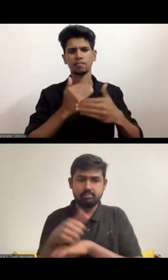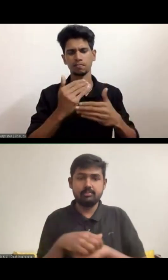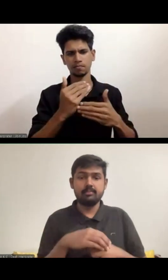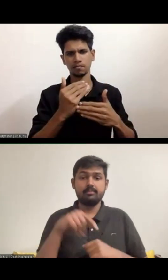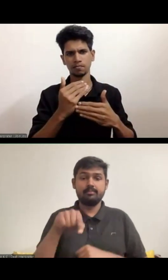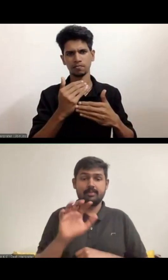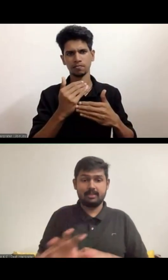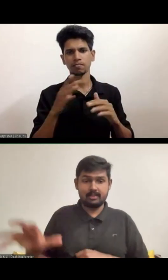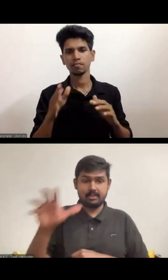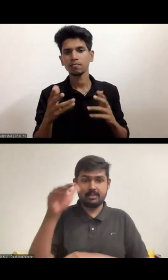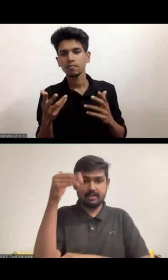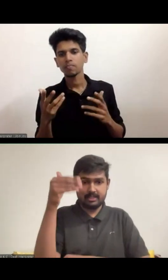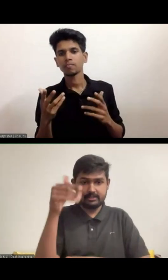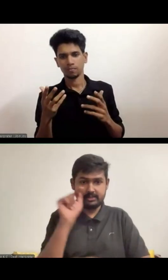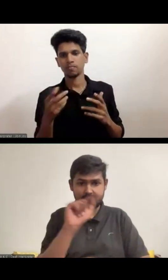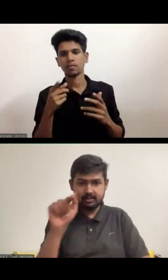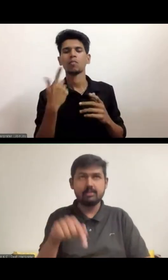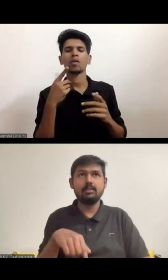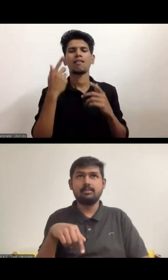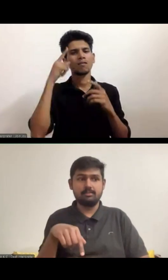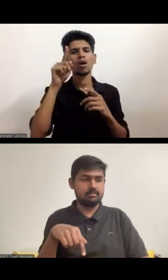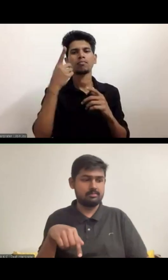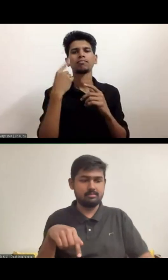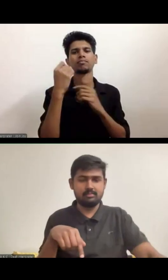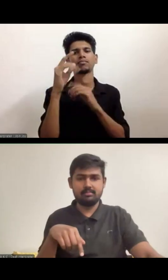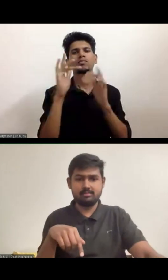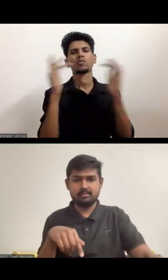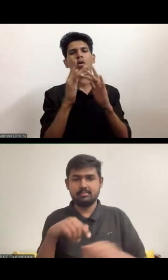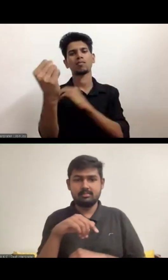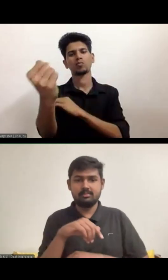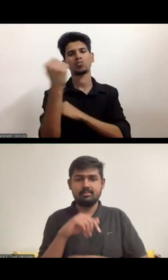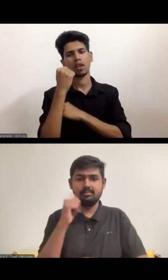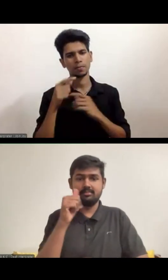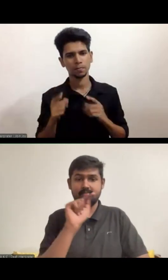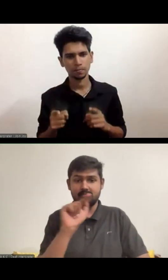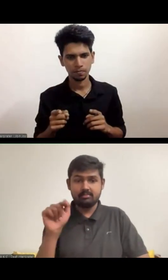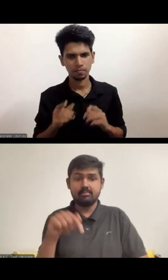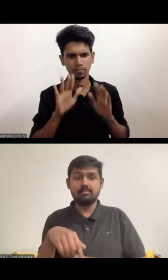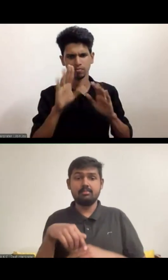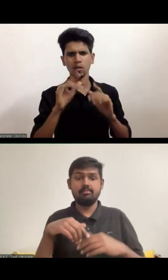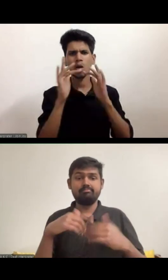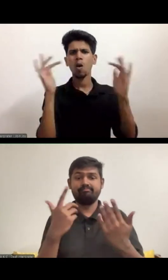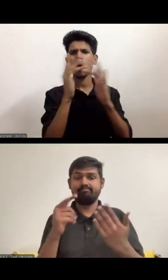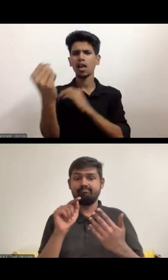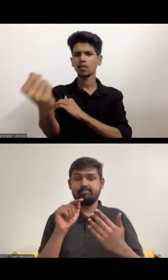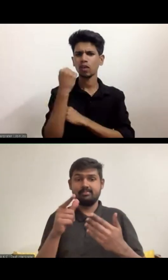digital rights. And digital rights don't just happen for persons with disability.